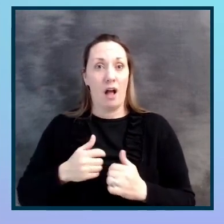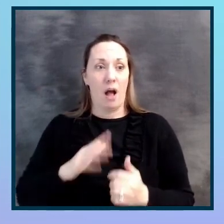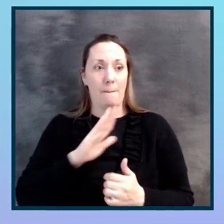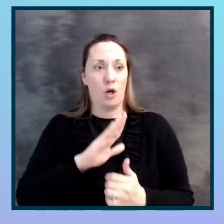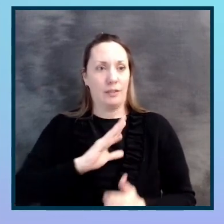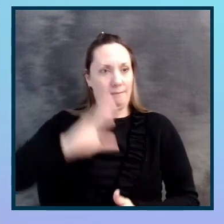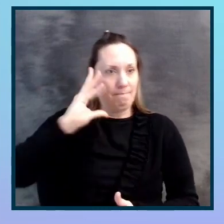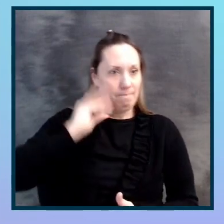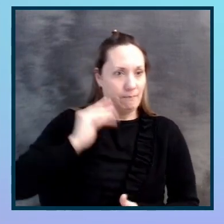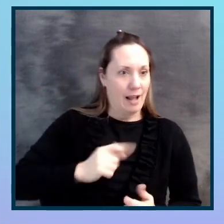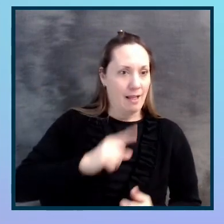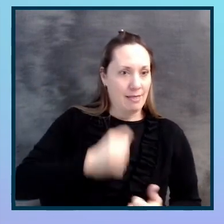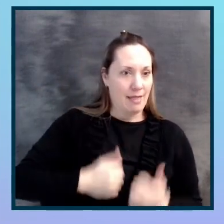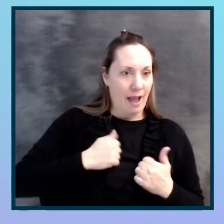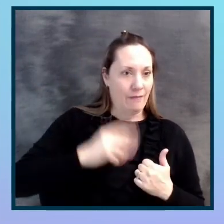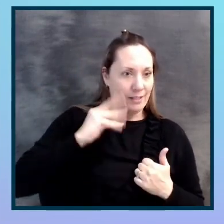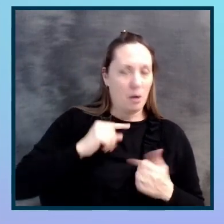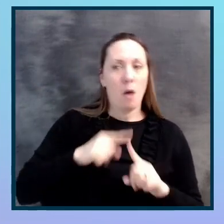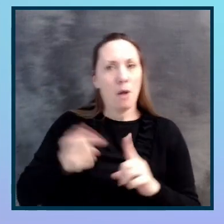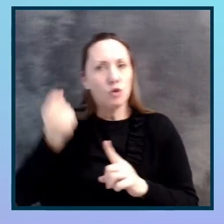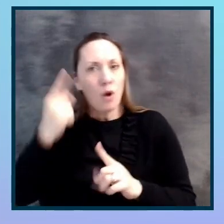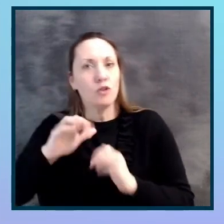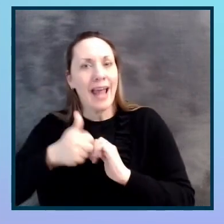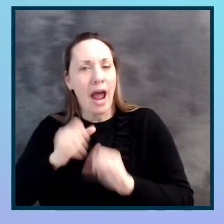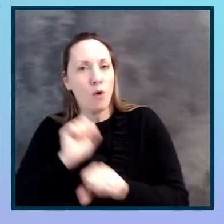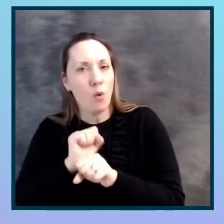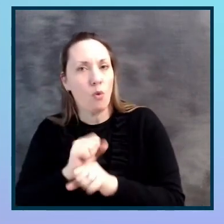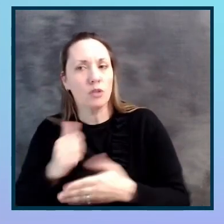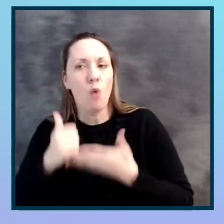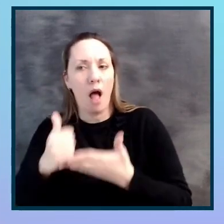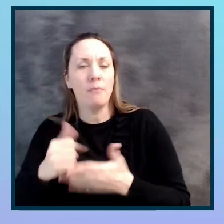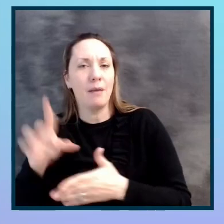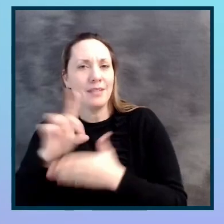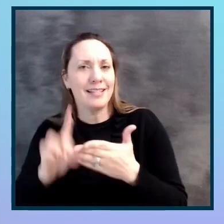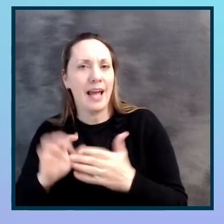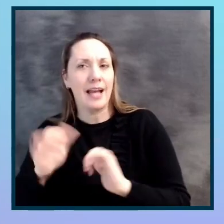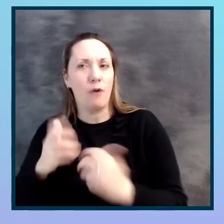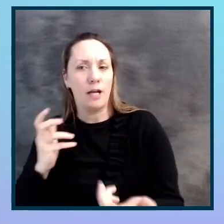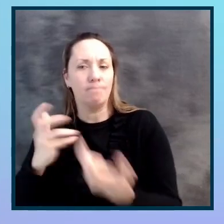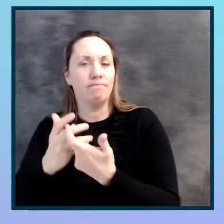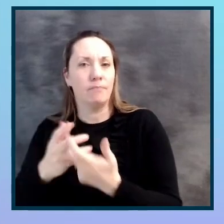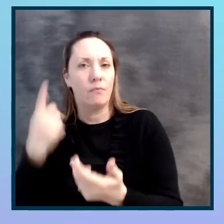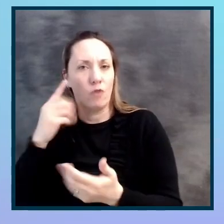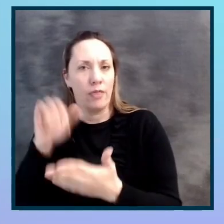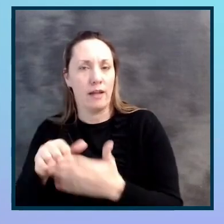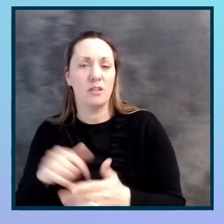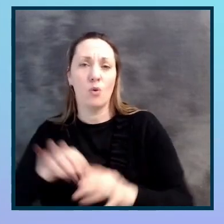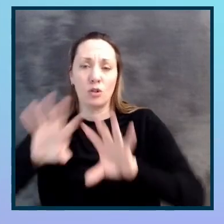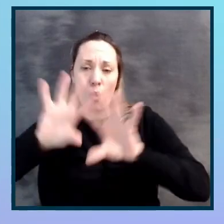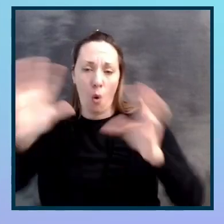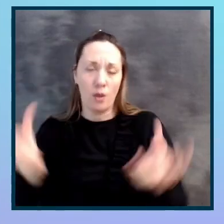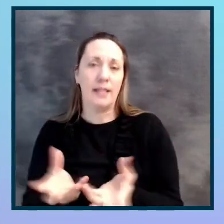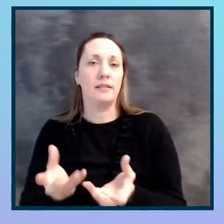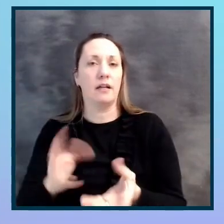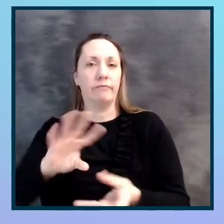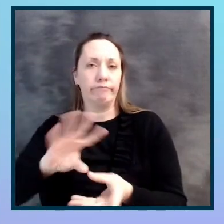makes a big difference to designers thinking about how to design for it. So it's a holistic thing. But I would say number one,